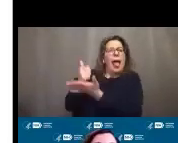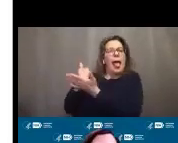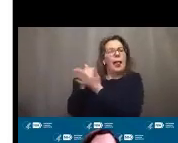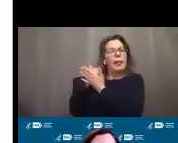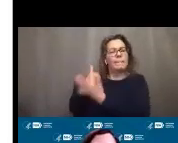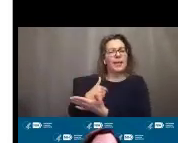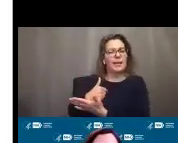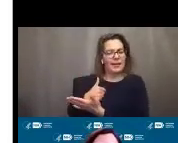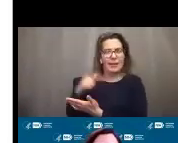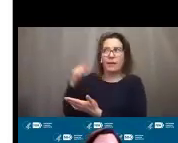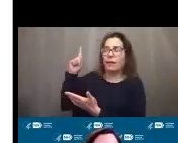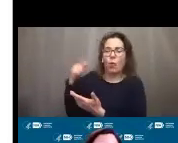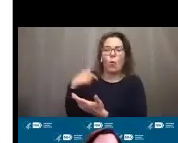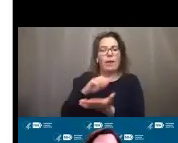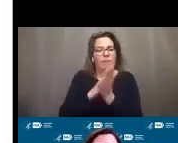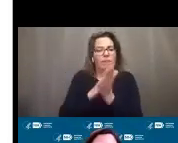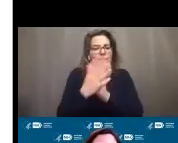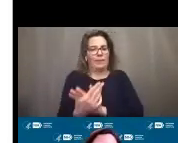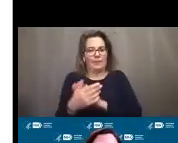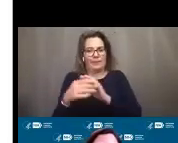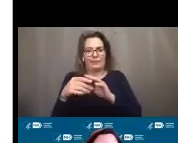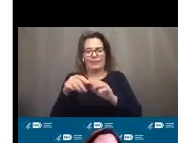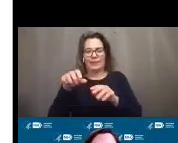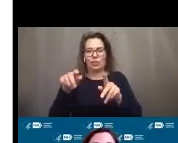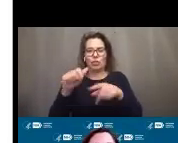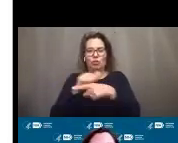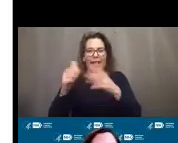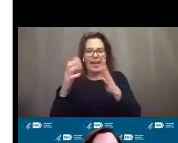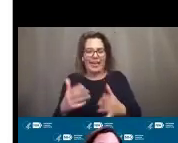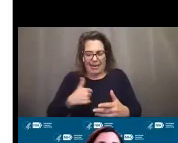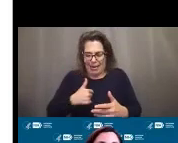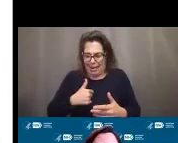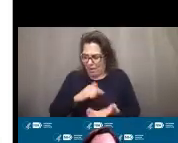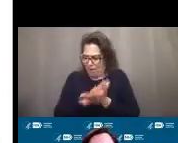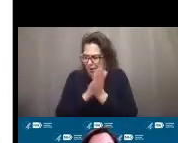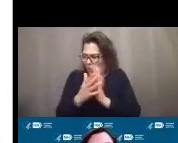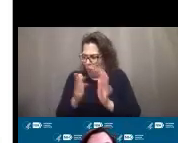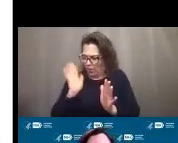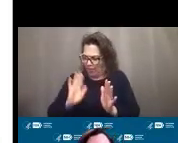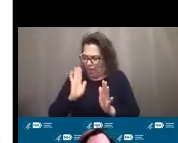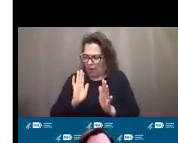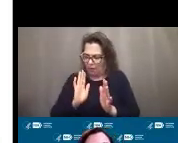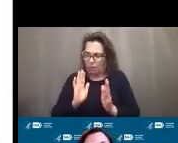and then we'll check in with the results, so let's move to the next slide.